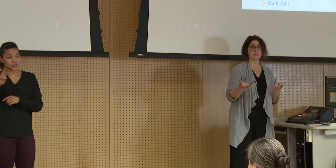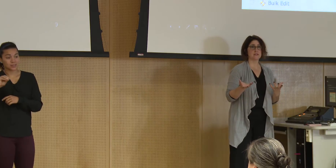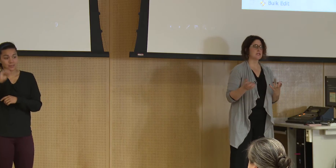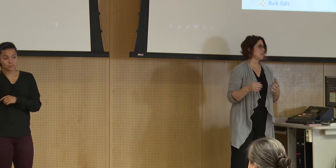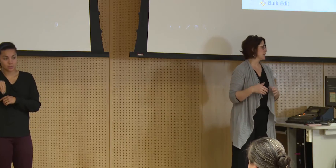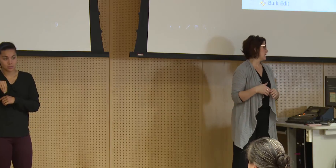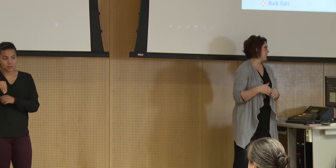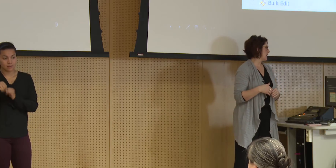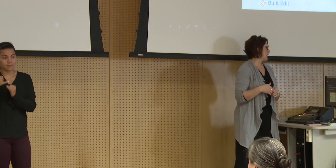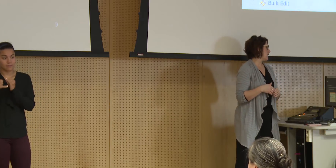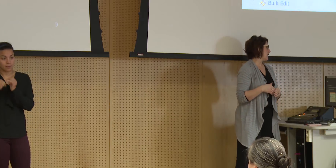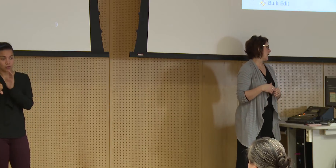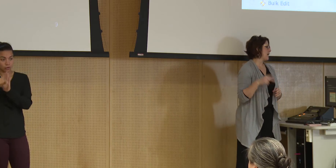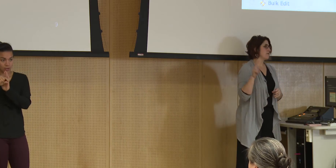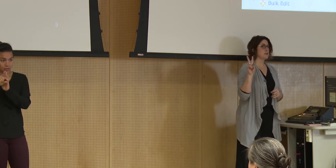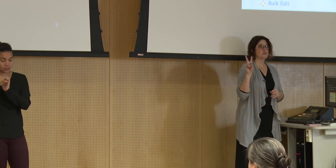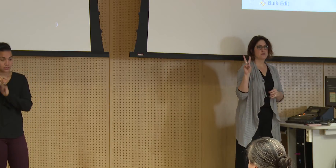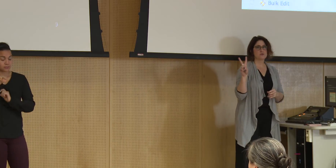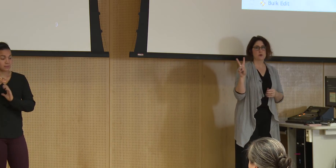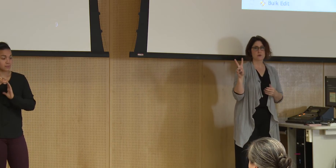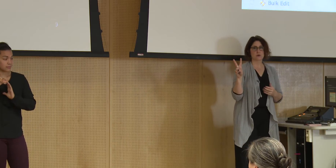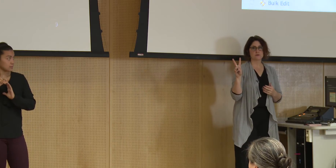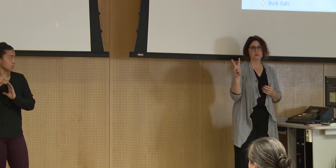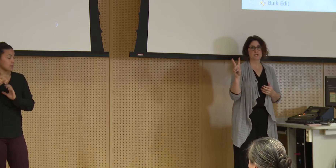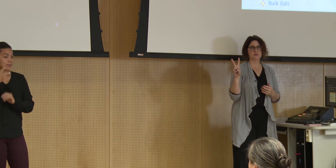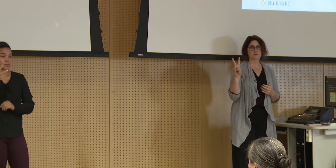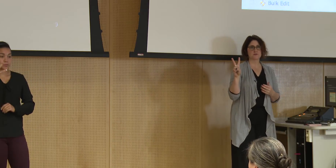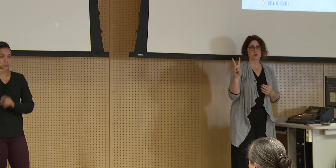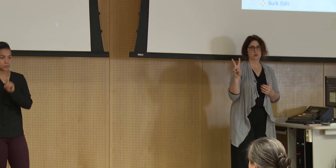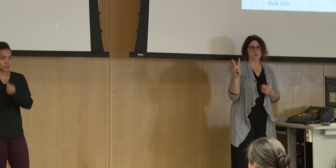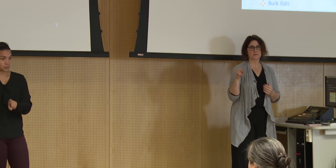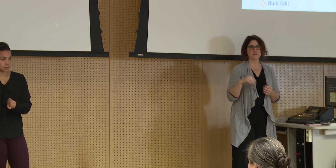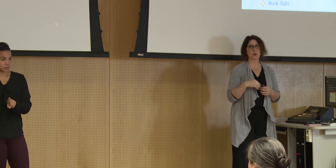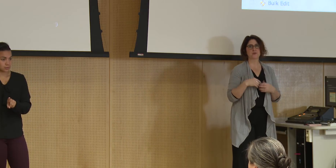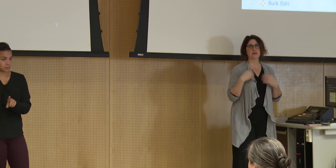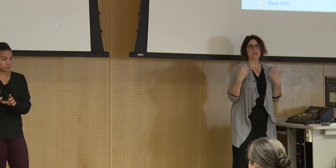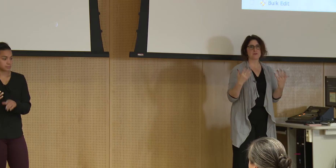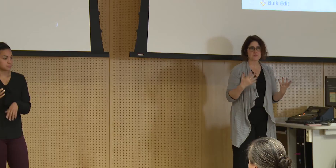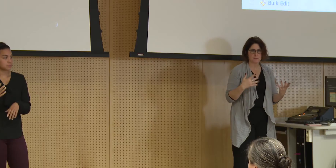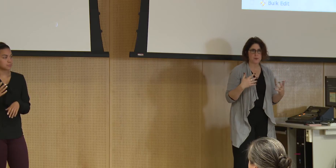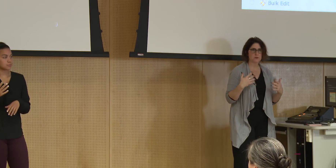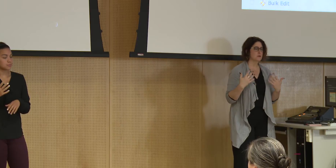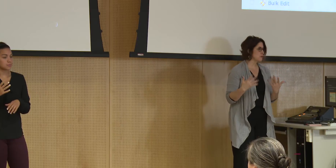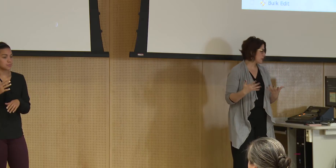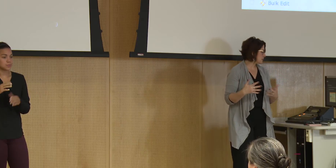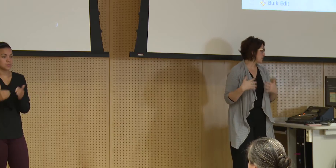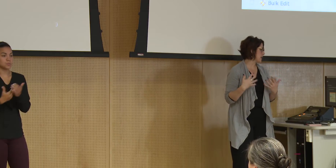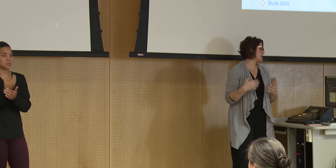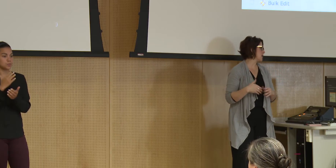And I'm having two total, two tests total. So it's kind of a simple Gradebook breakdown,